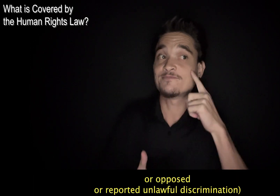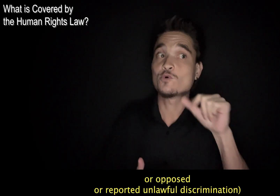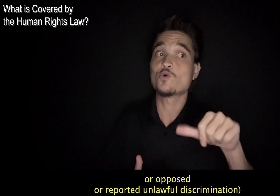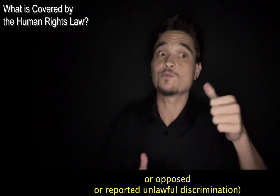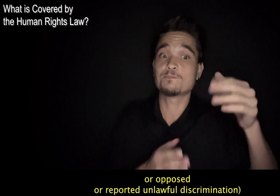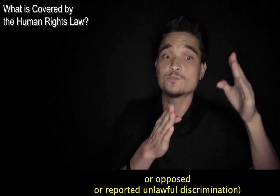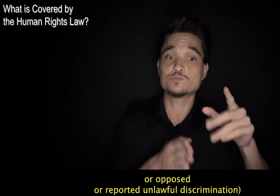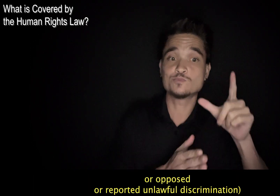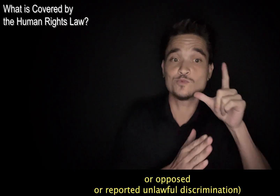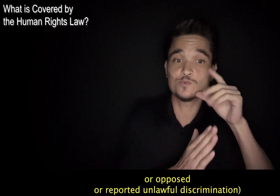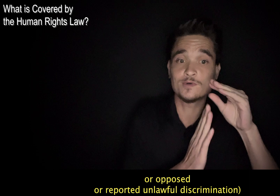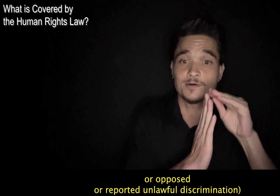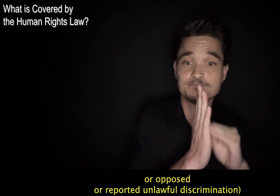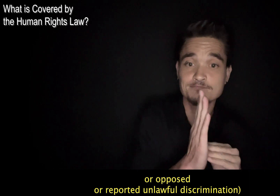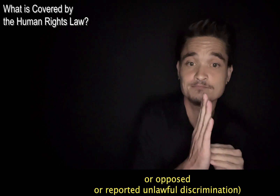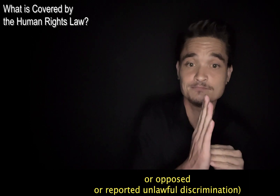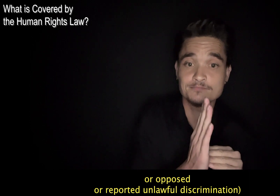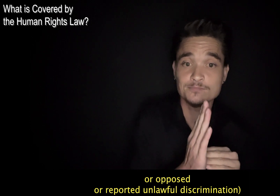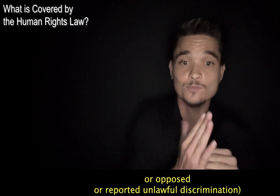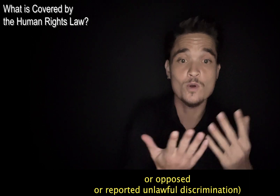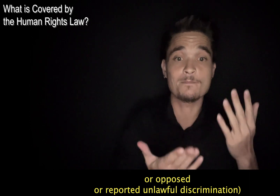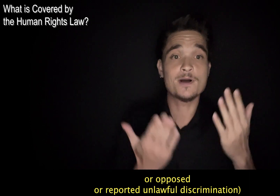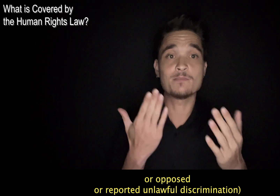or opposed or reported unlawful discrimination)